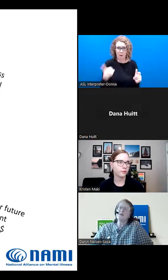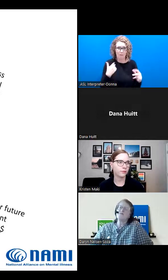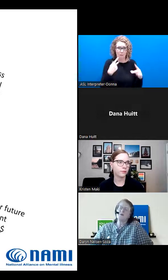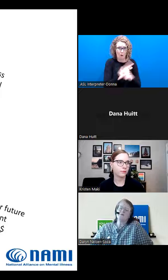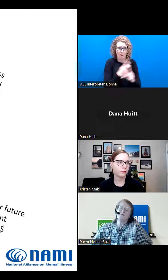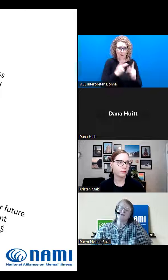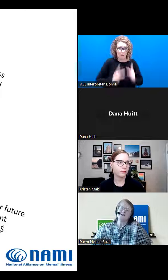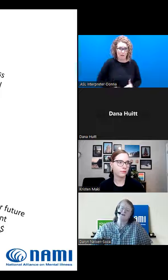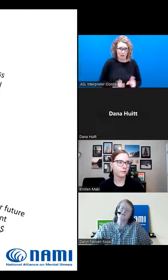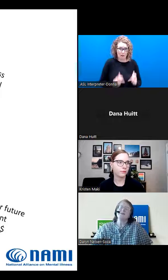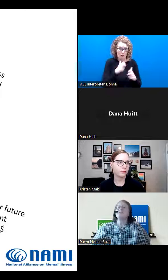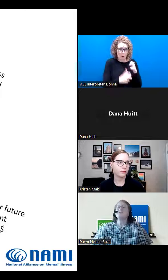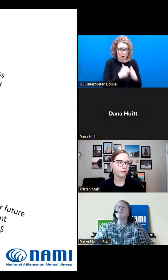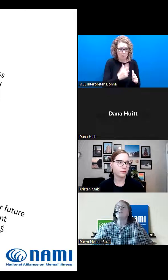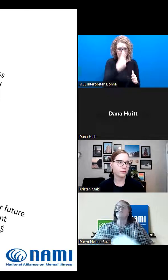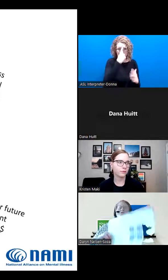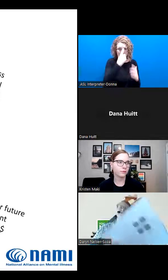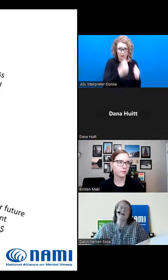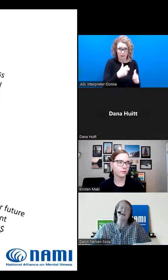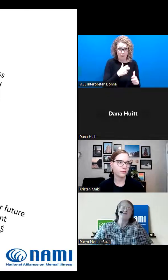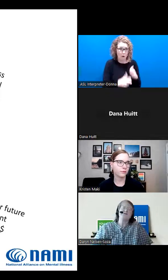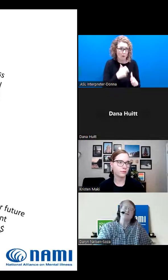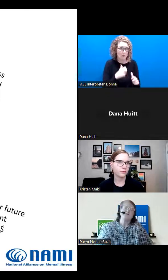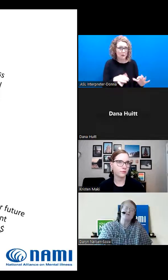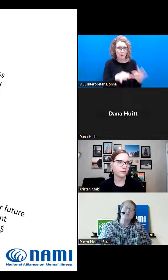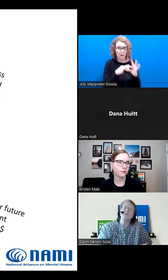support family caregivers, we use an evidence-based assessment